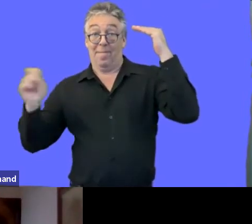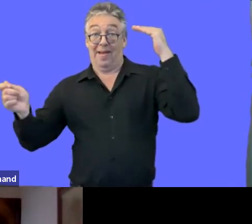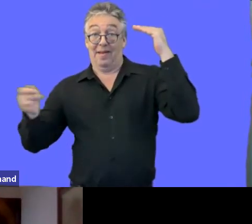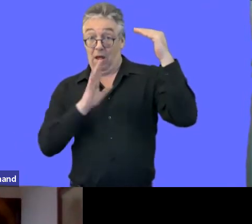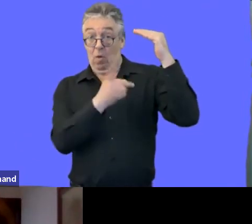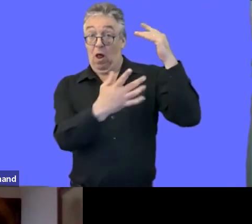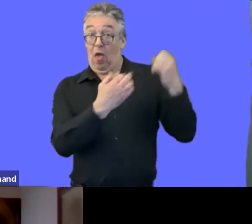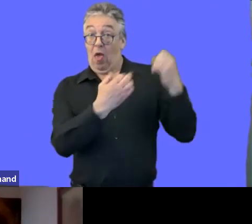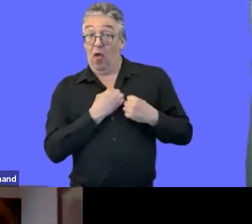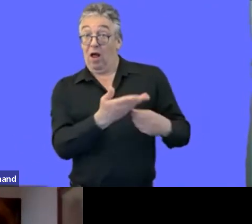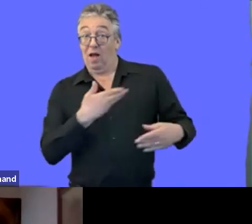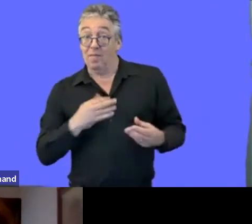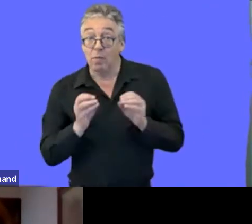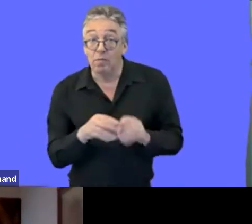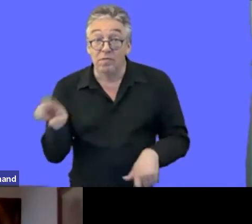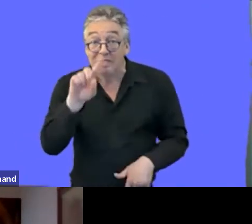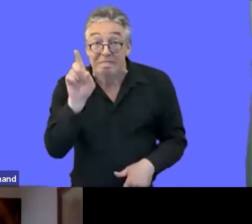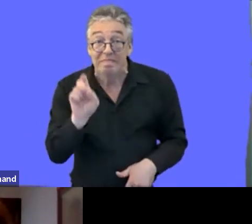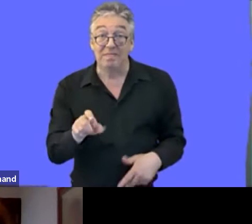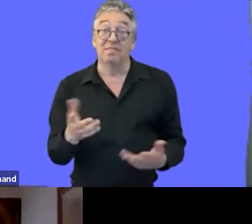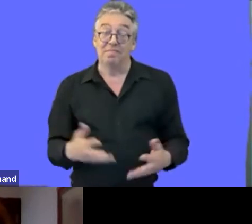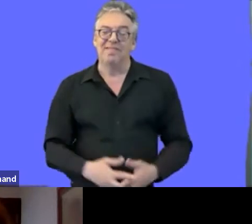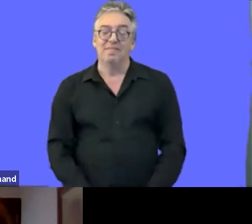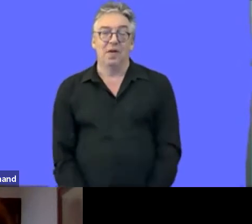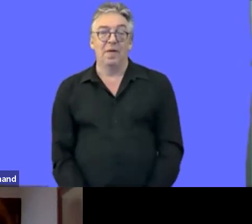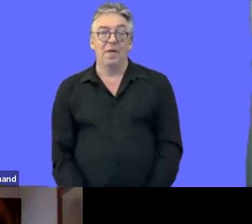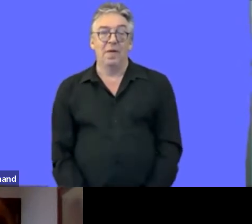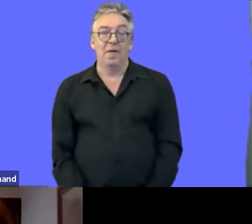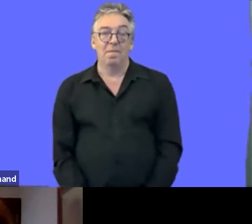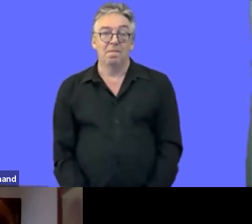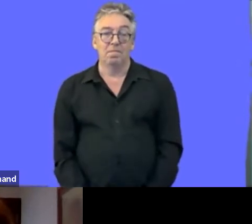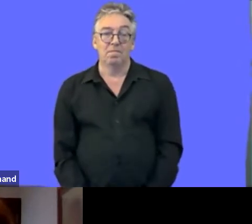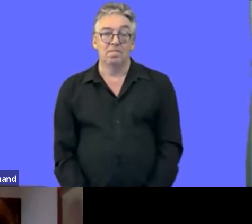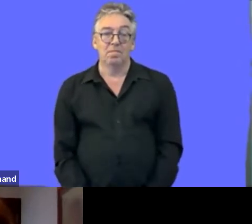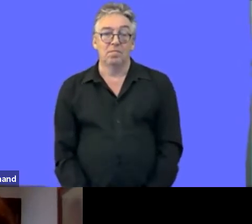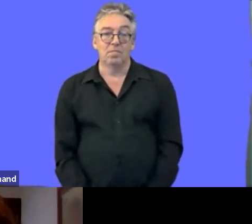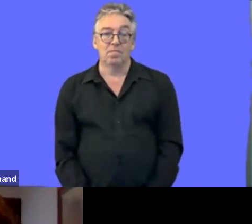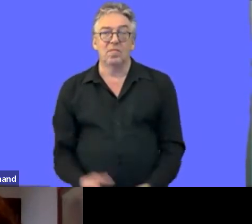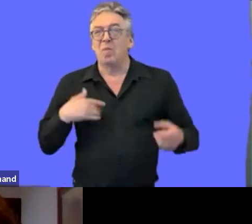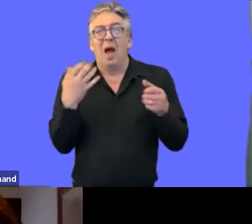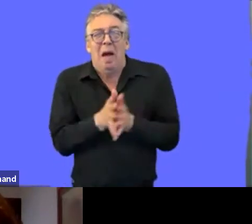So, without going further into procedure information,